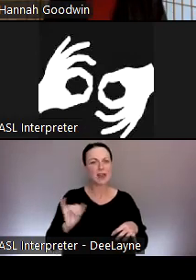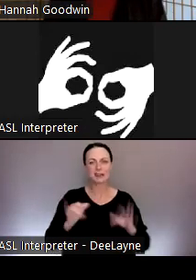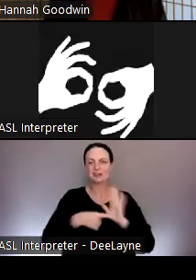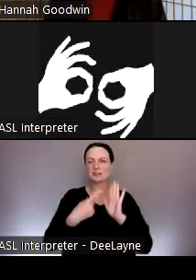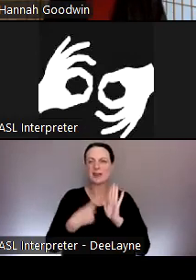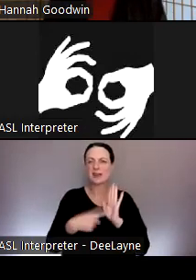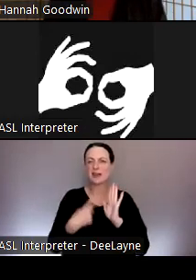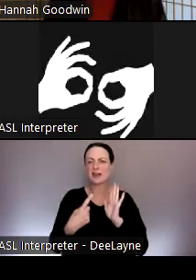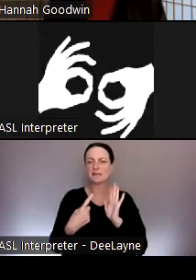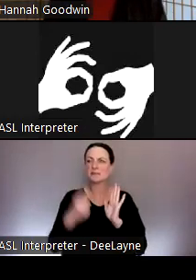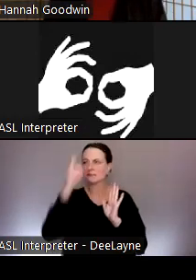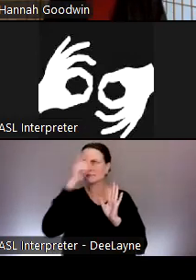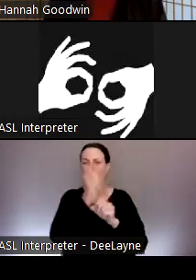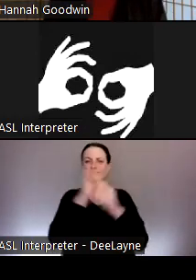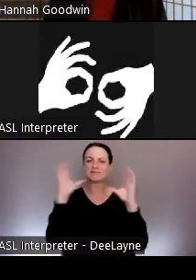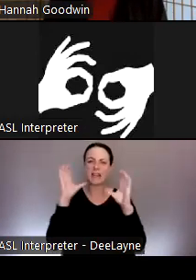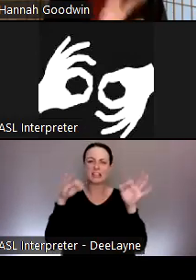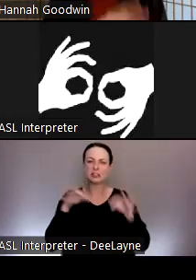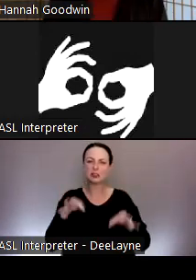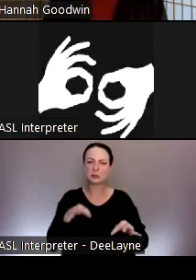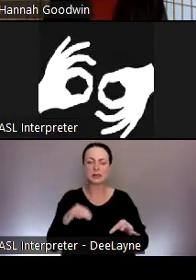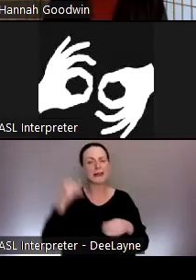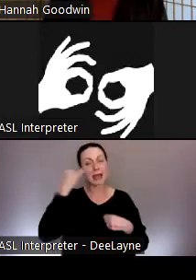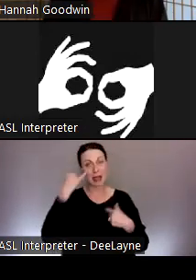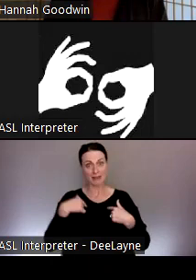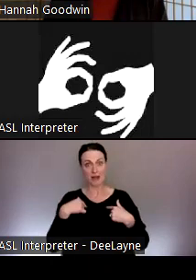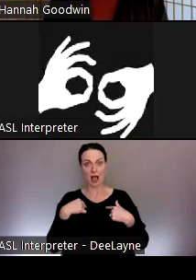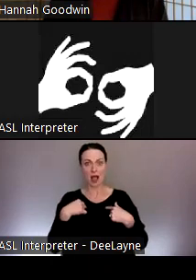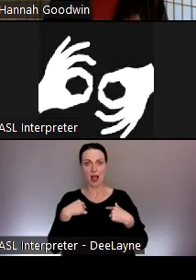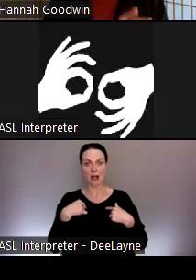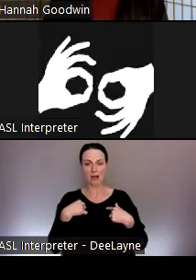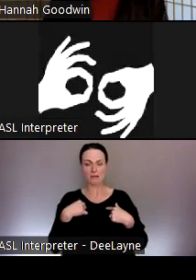as if I'm scanning a program book